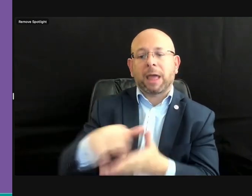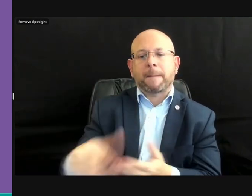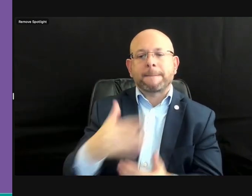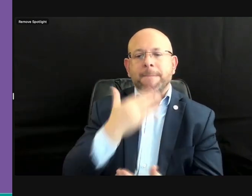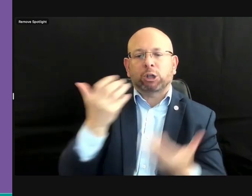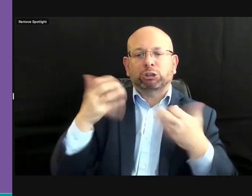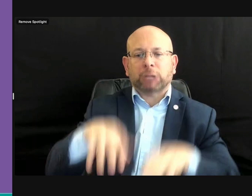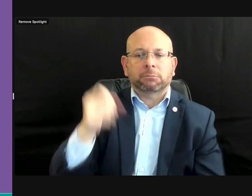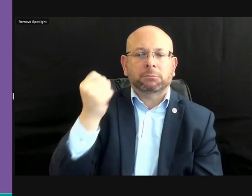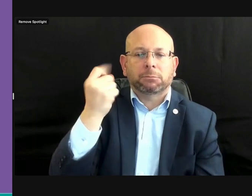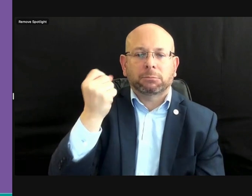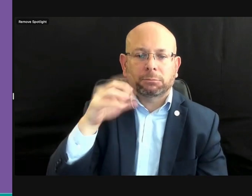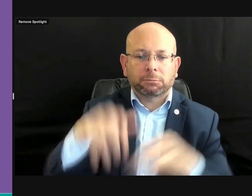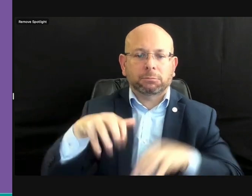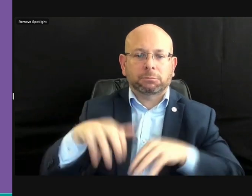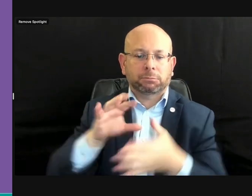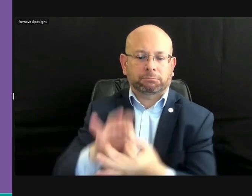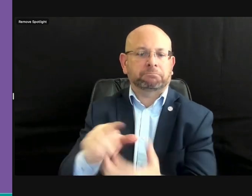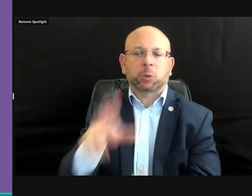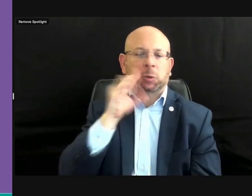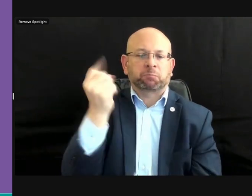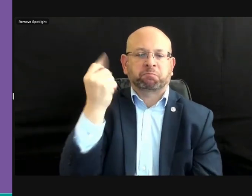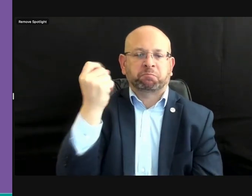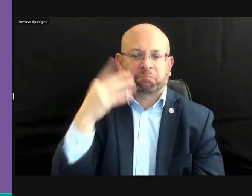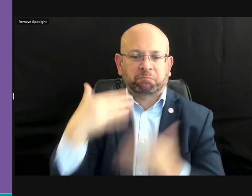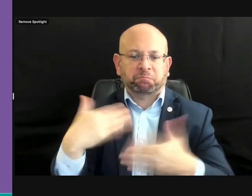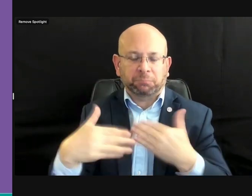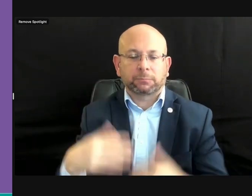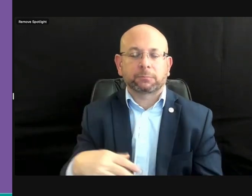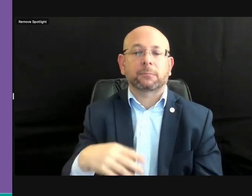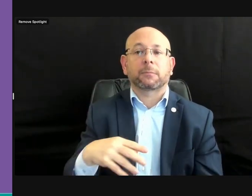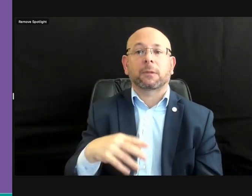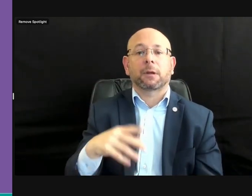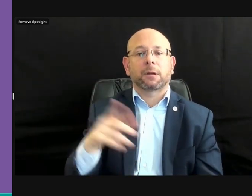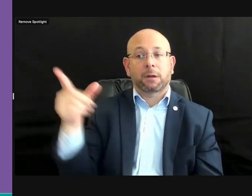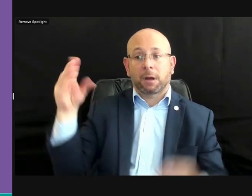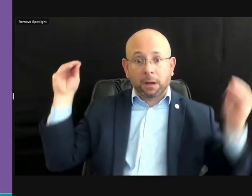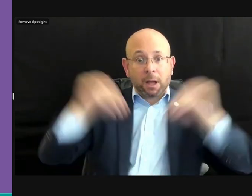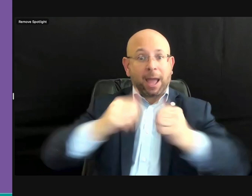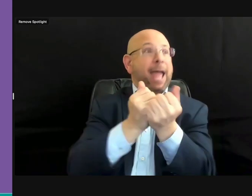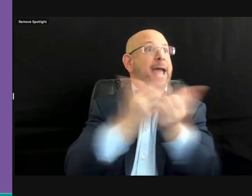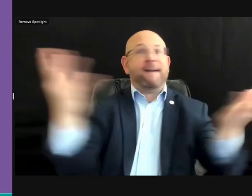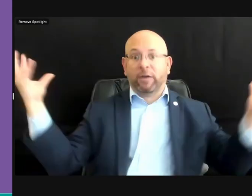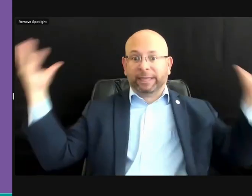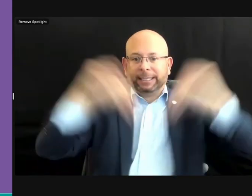can be added to the captioning system to give it a better chance of understanding the vocabulary being spoken.